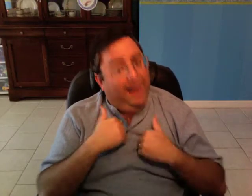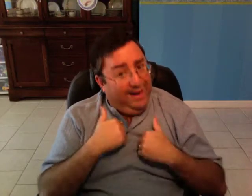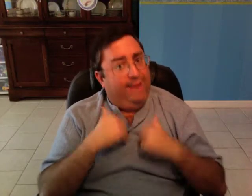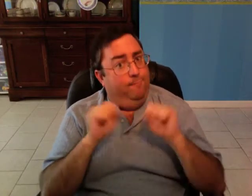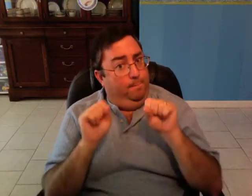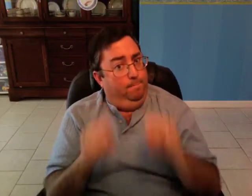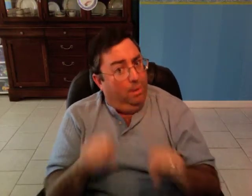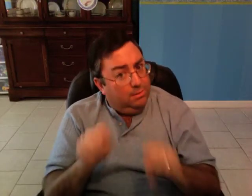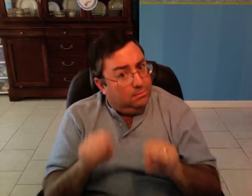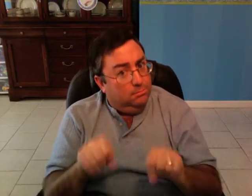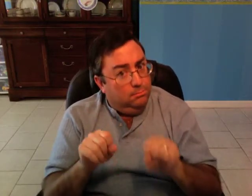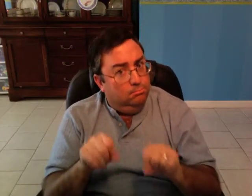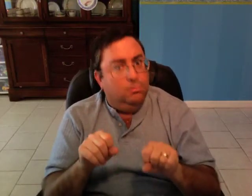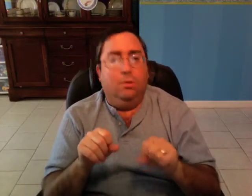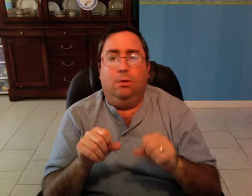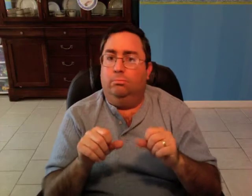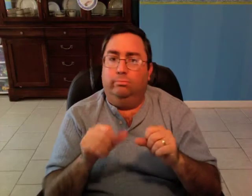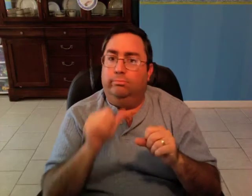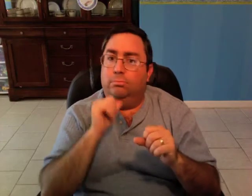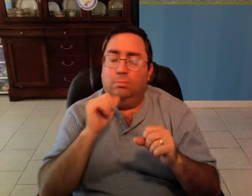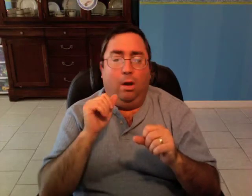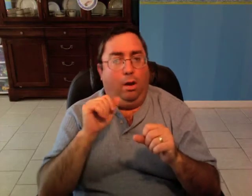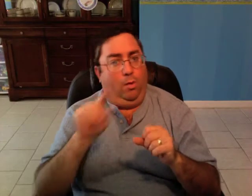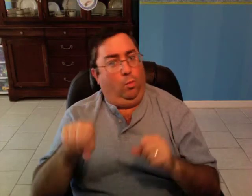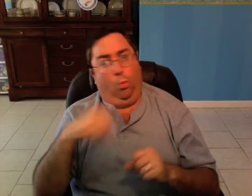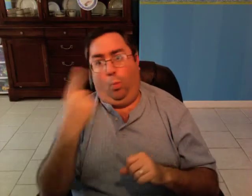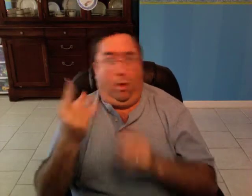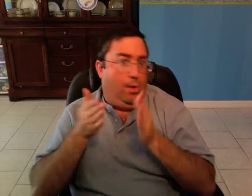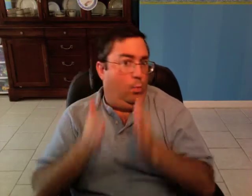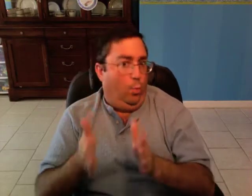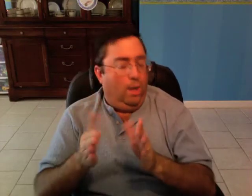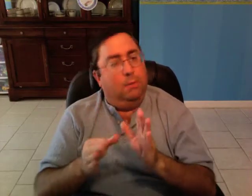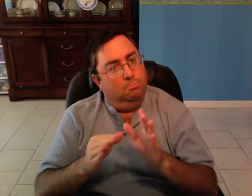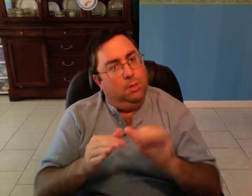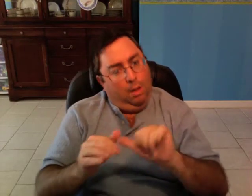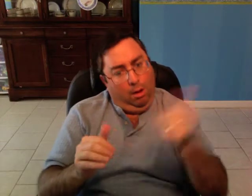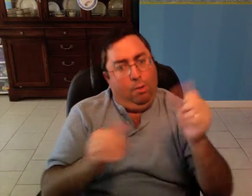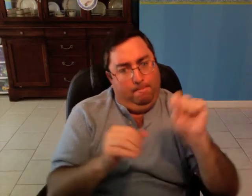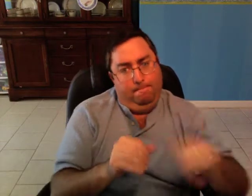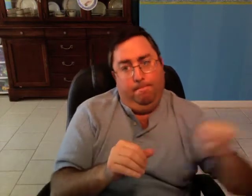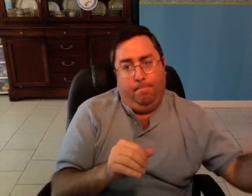to help other people understand that there are other possibilities, and not just one way of living.